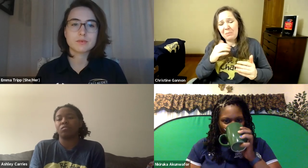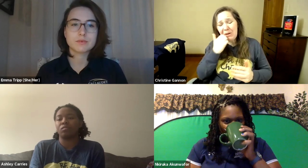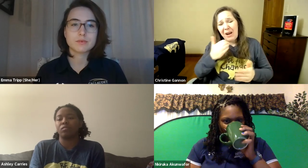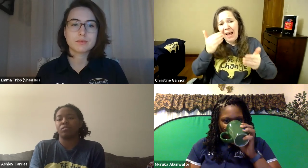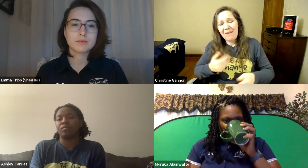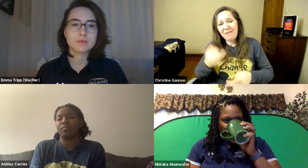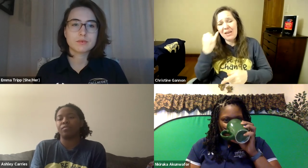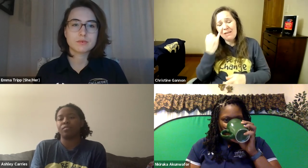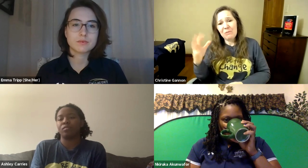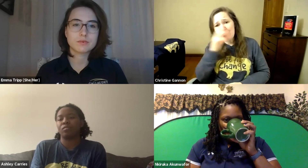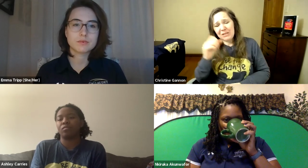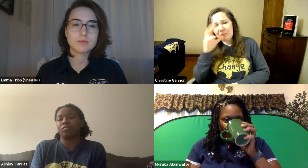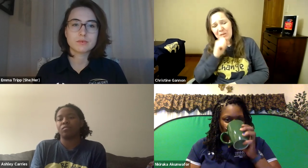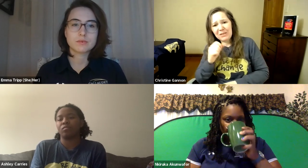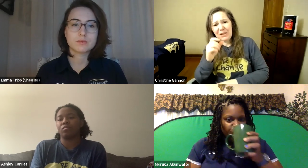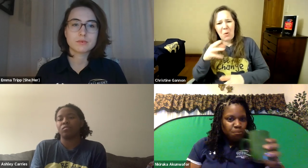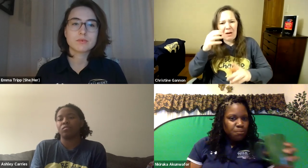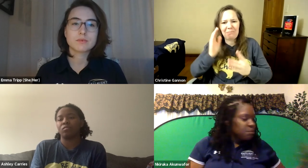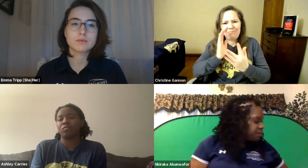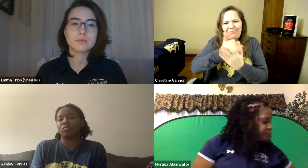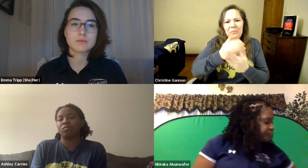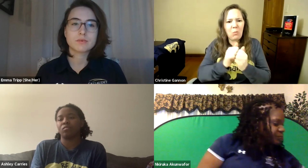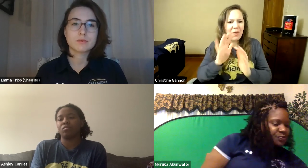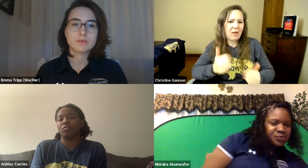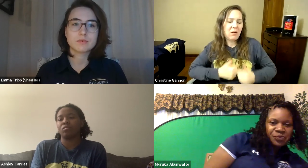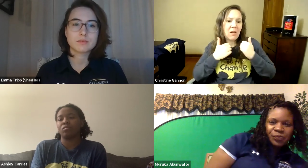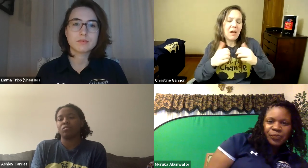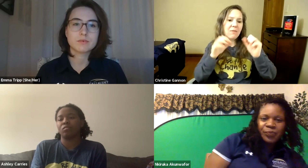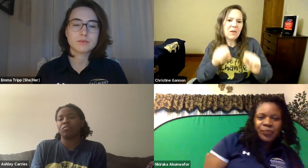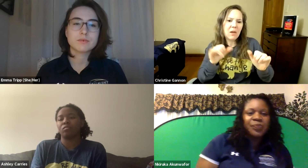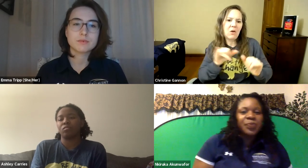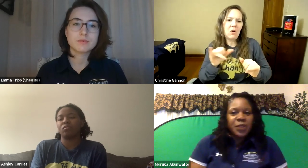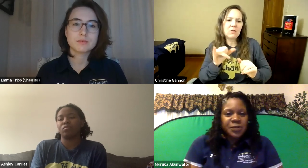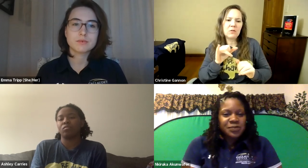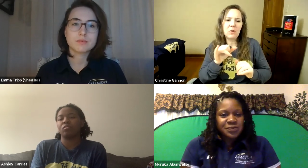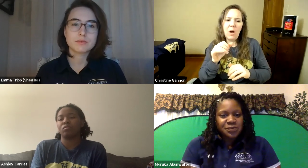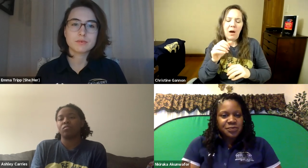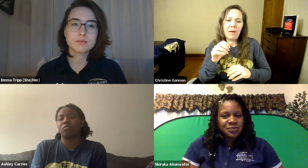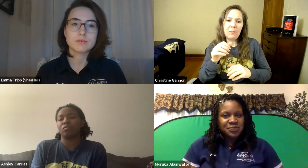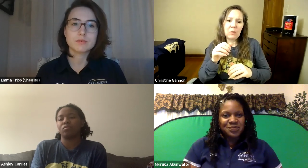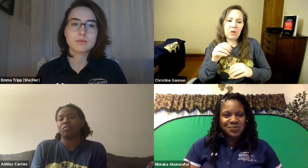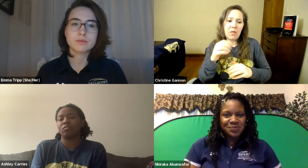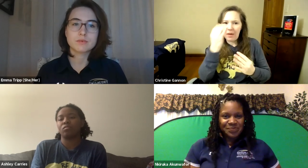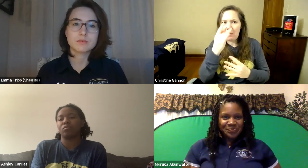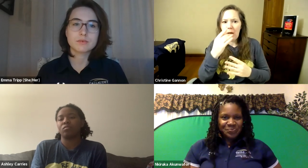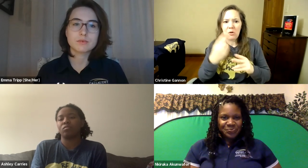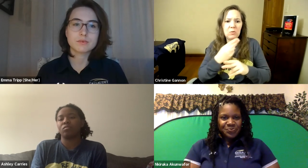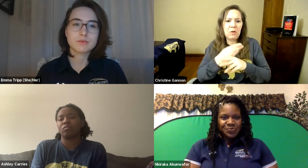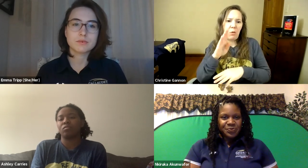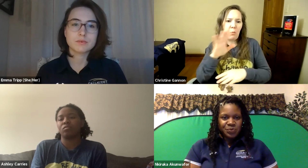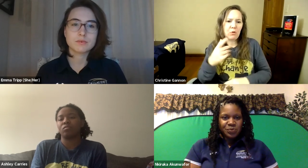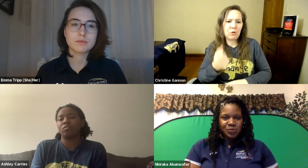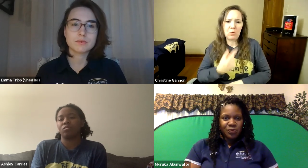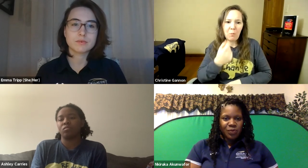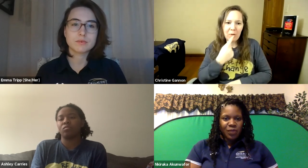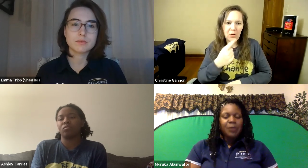Or some women whose periods are heavy and interfere with their daily lives can also think about taking birth control